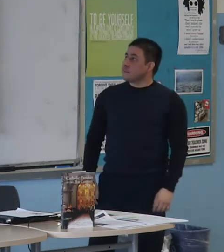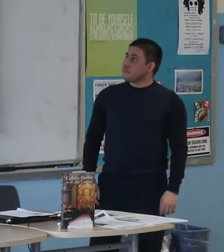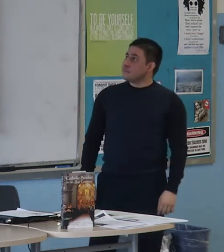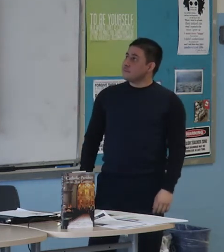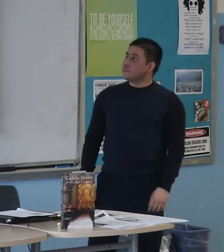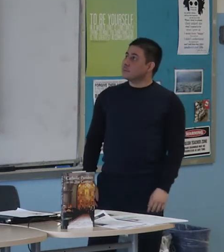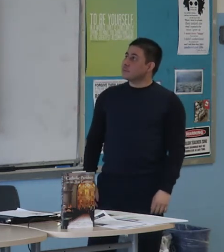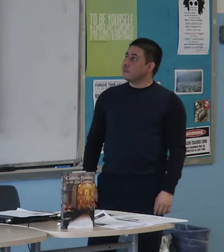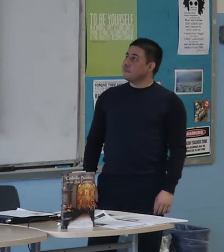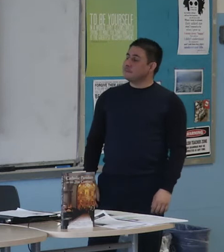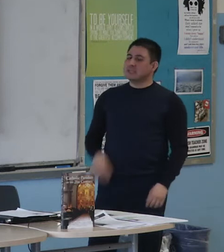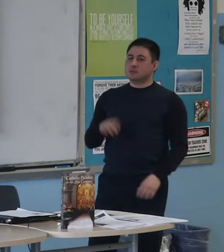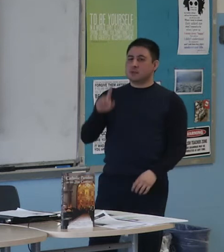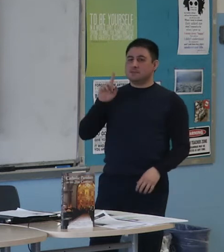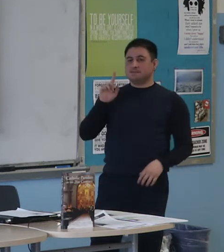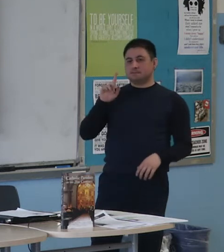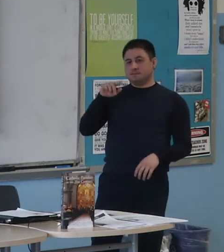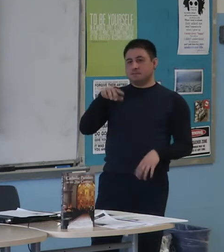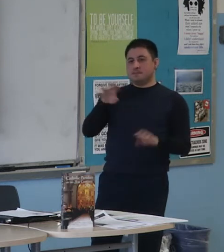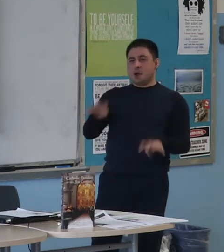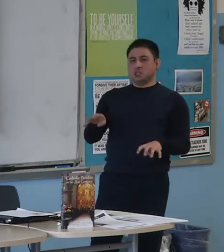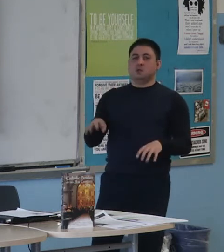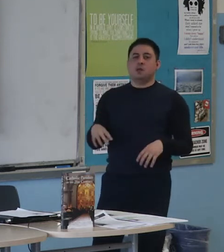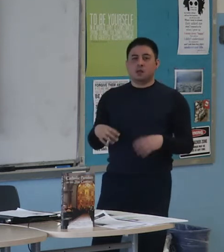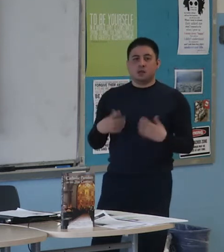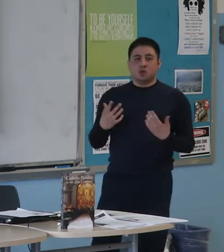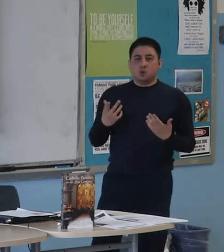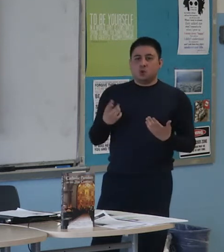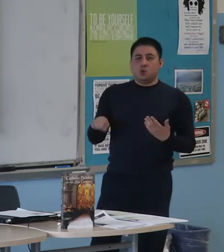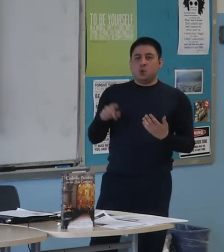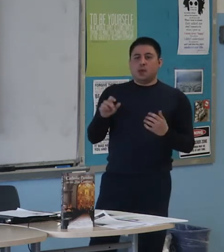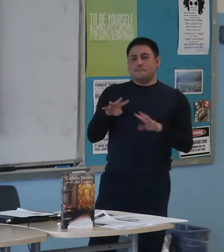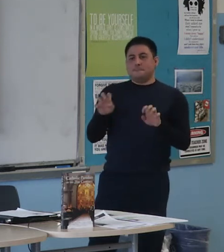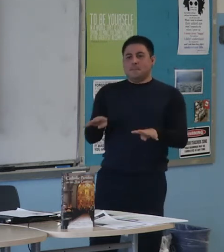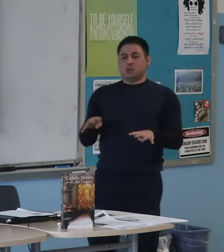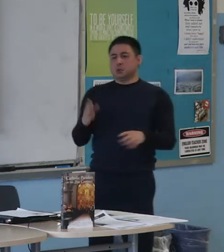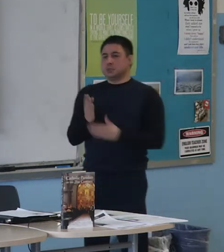kind of a bit of a puzzle, so, you know, you can, part of it in the survey piece